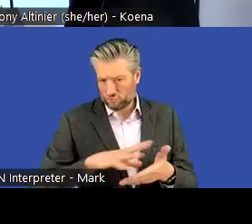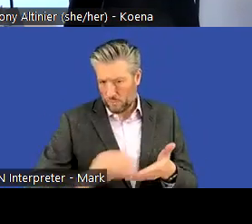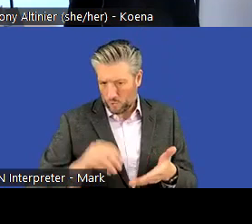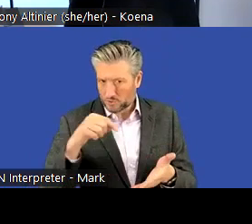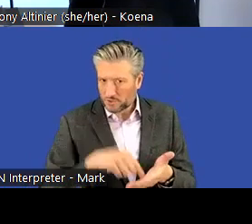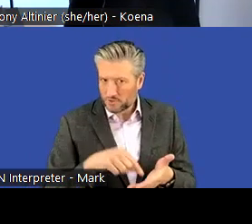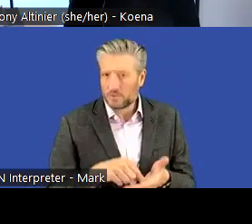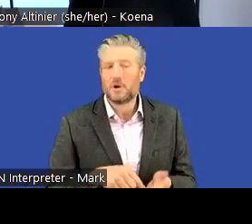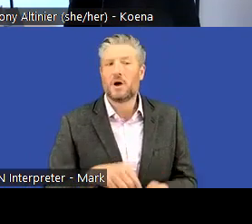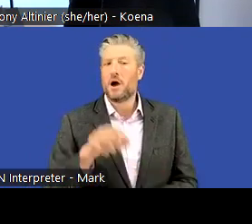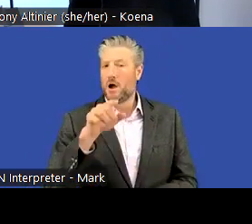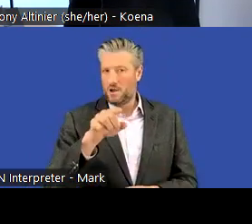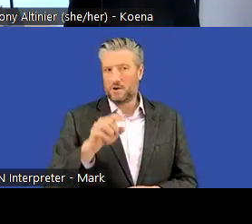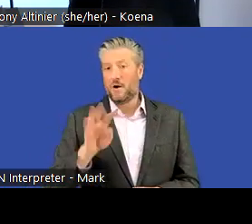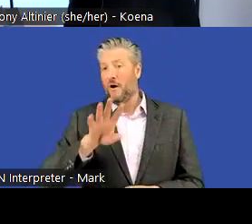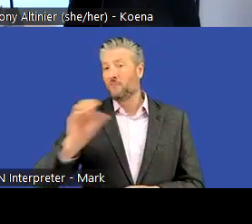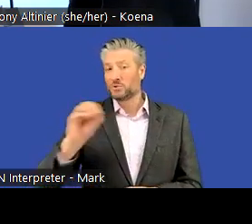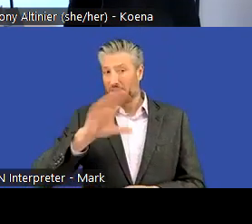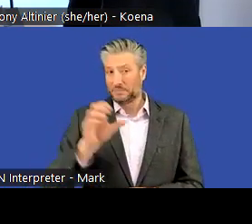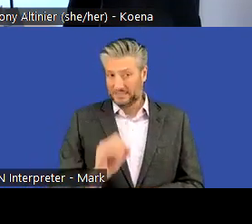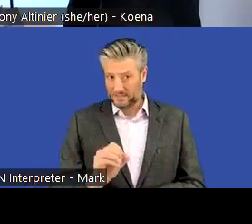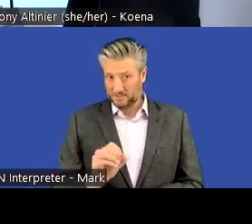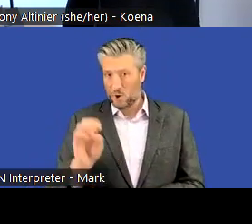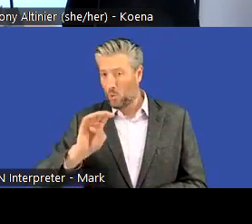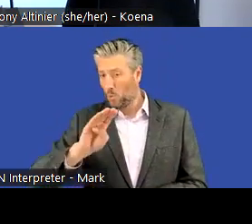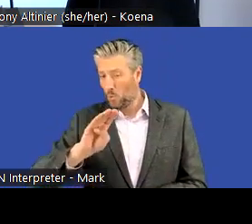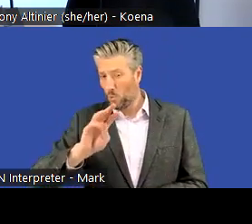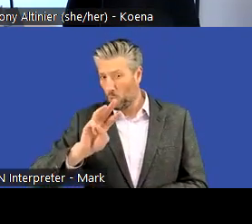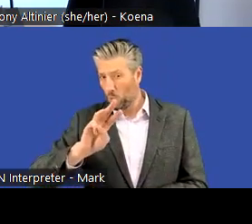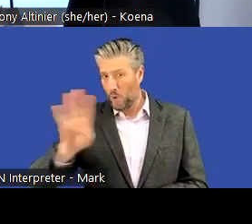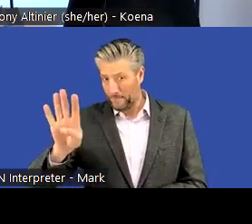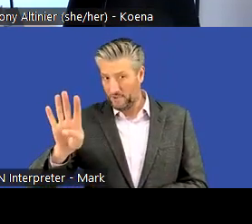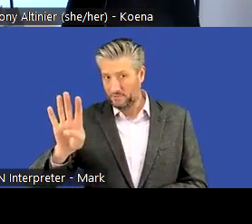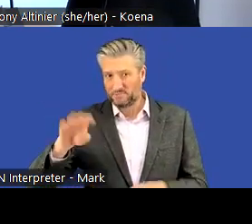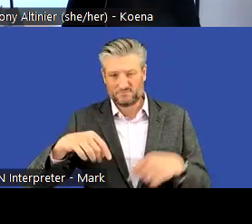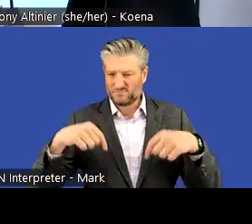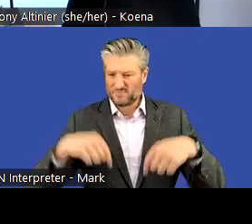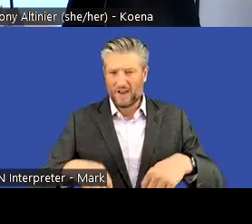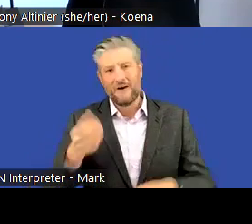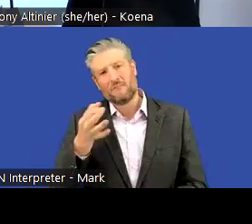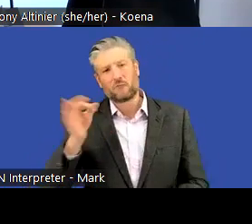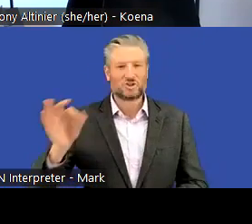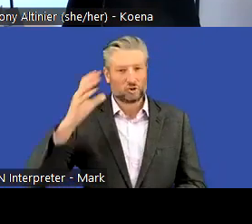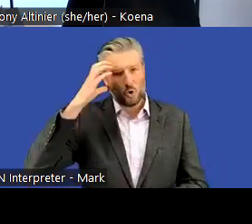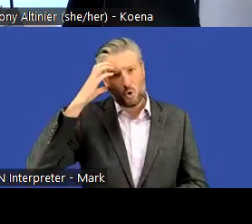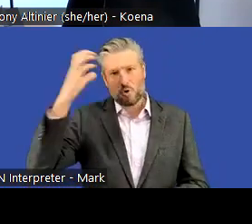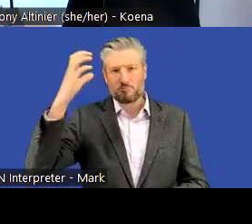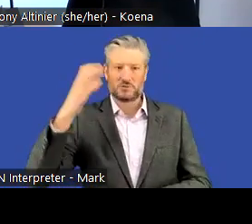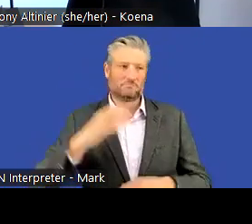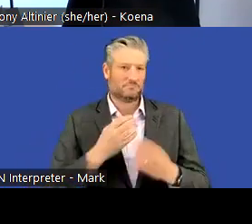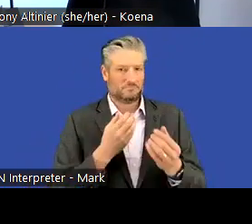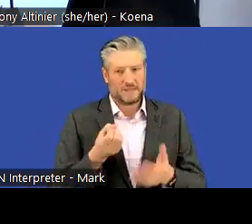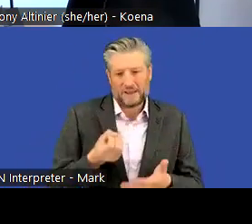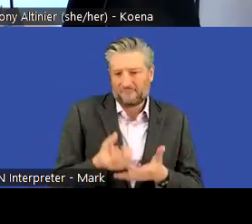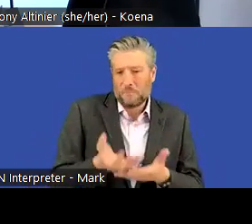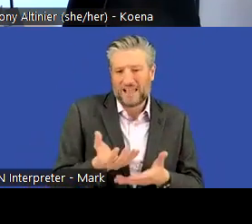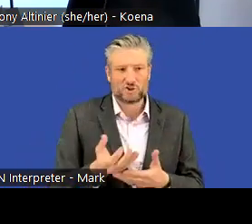Web of the French public sector that is accessible according to the Defender of Rights.